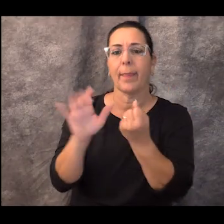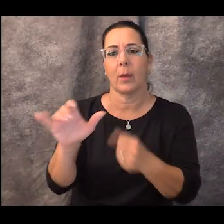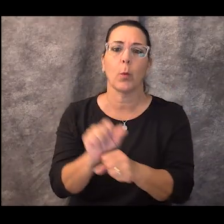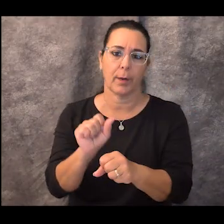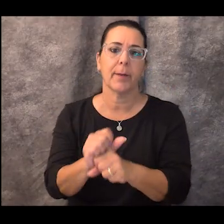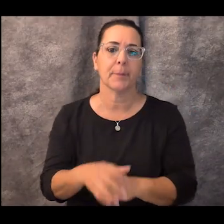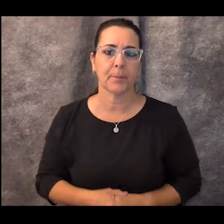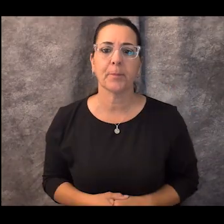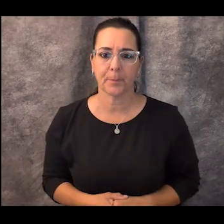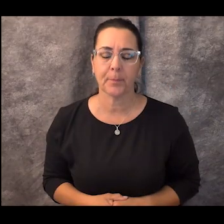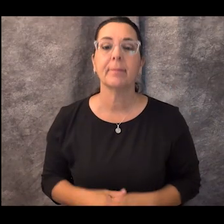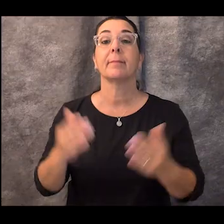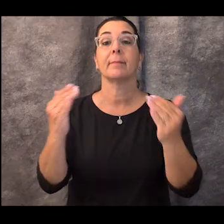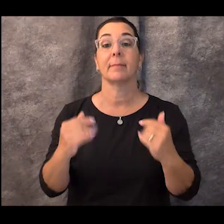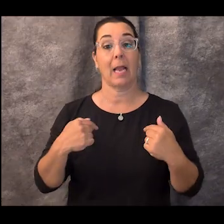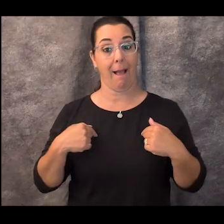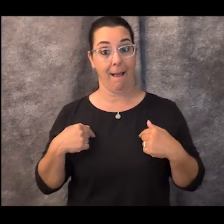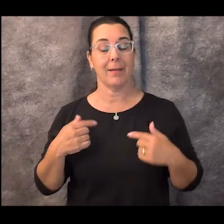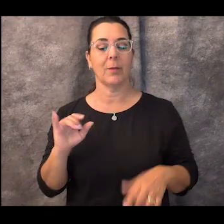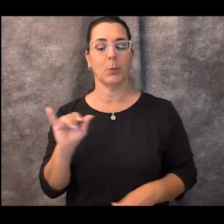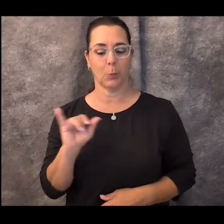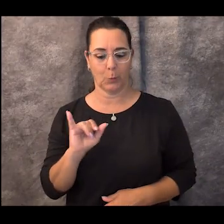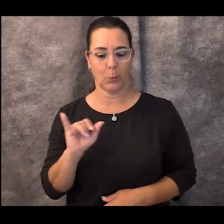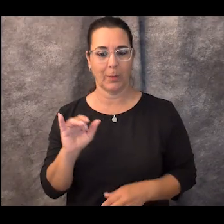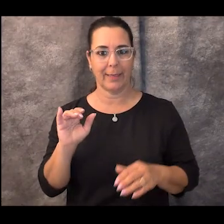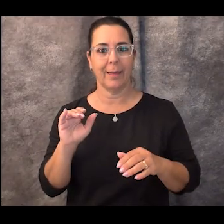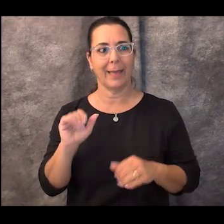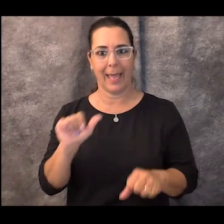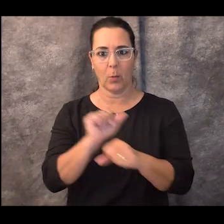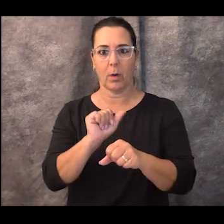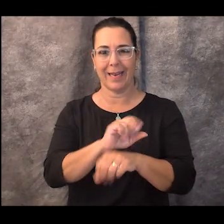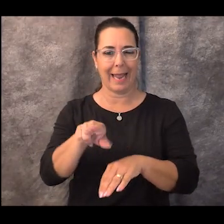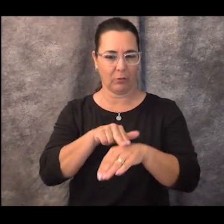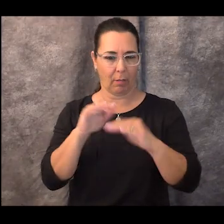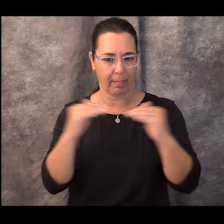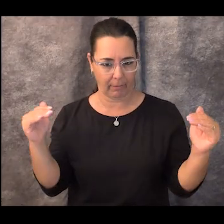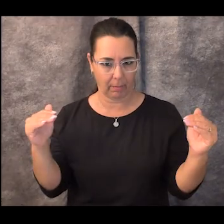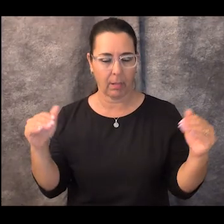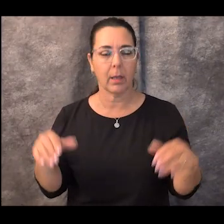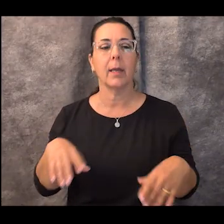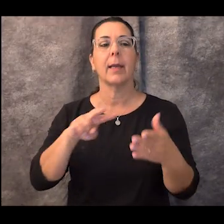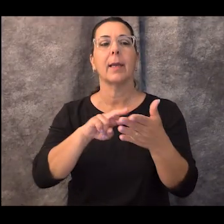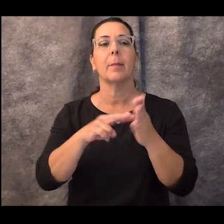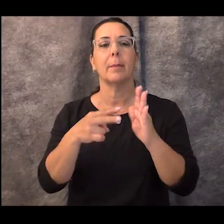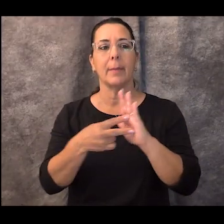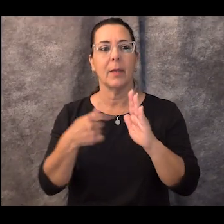And then I get to also do this work at the national level, right? We also represent the network nationwide.